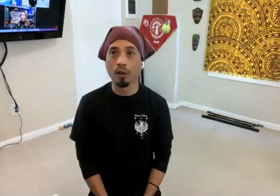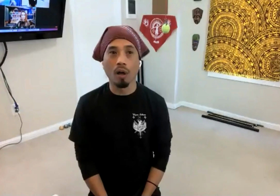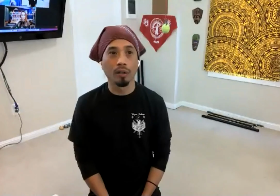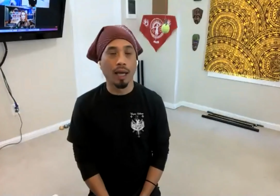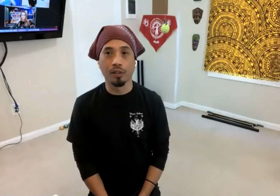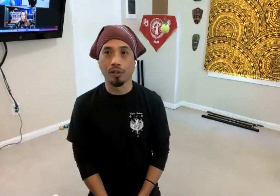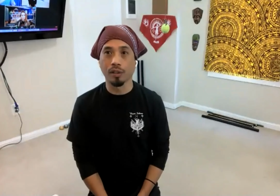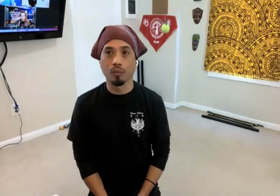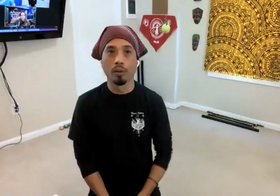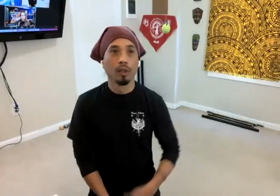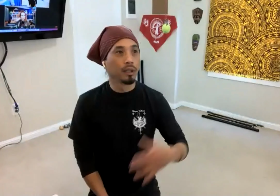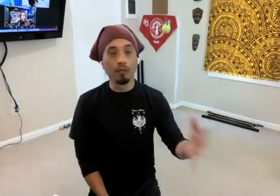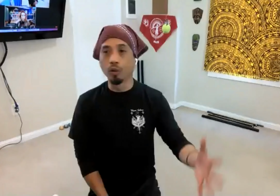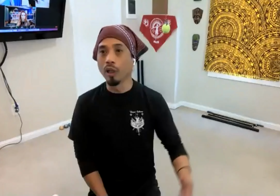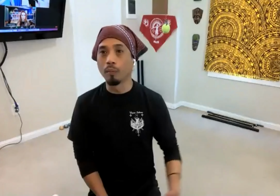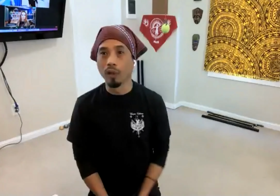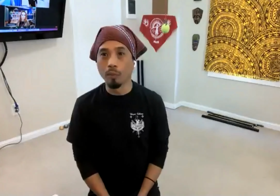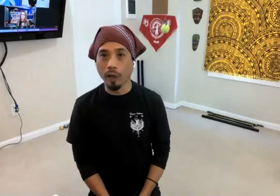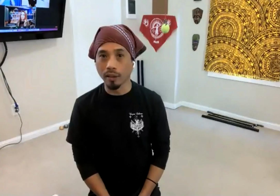HELP US FIGHT TO THE OTHER COLONIZERS AND WE WILL LIBERATE YOU.